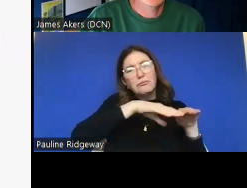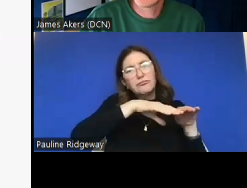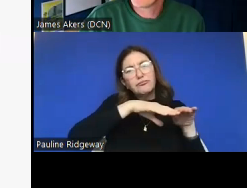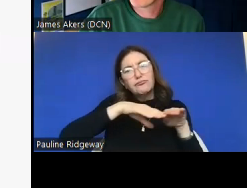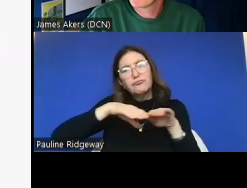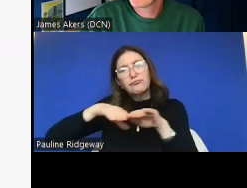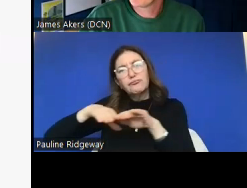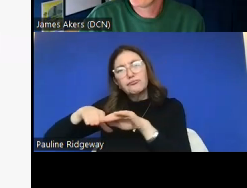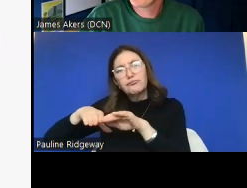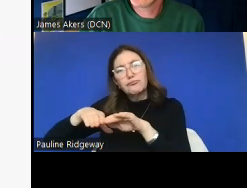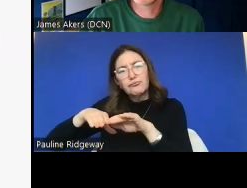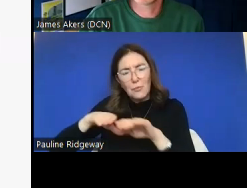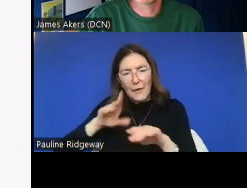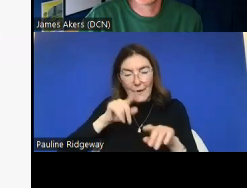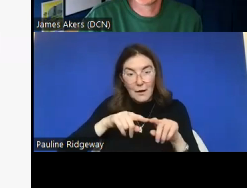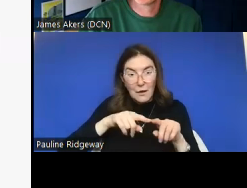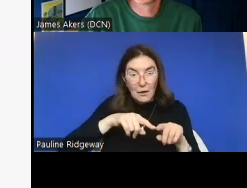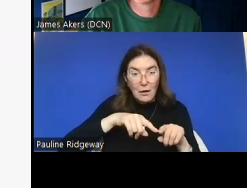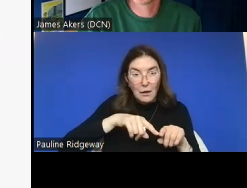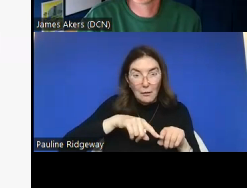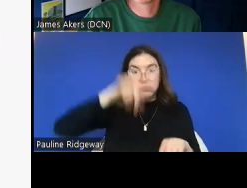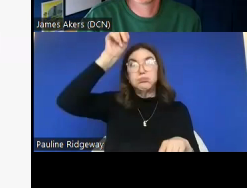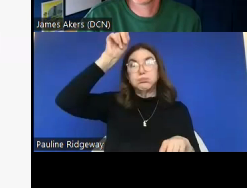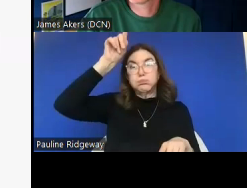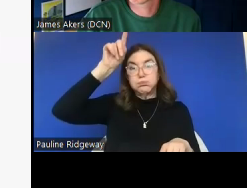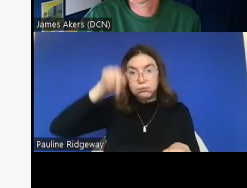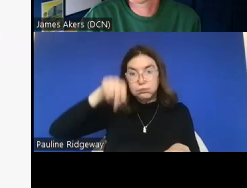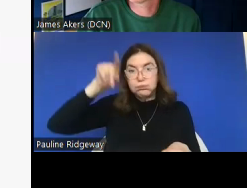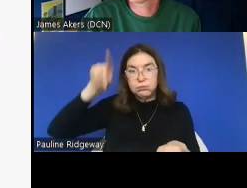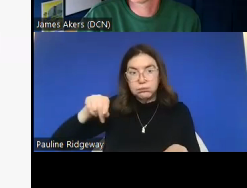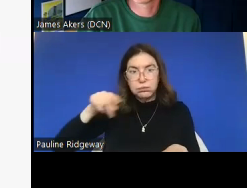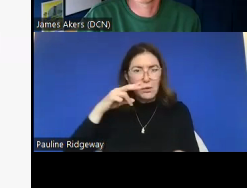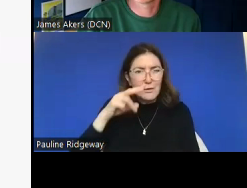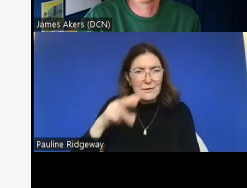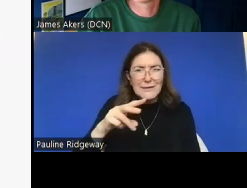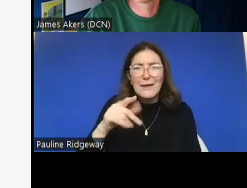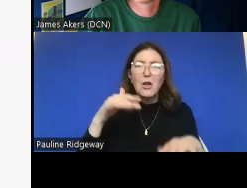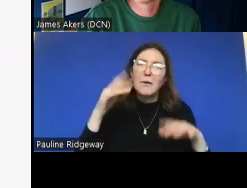Then this huge jump in traffic we saw over this.